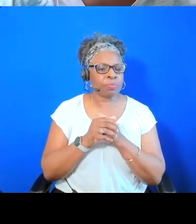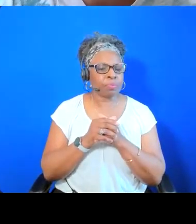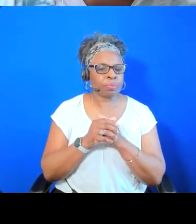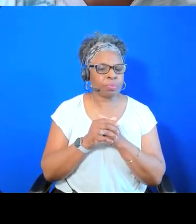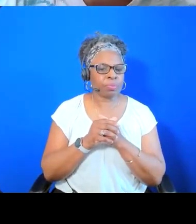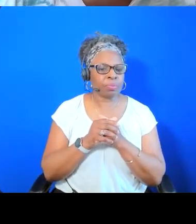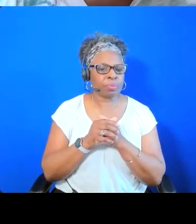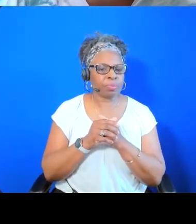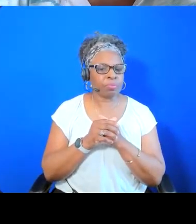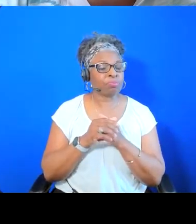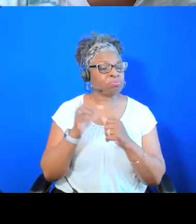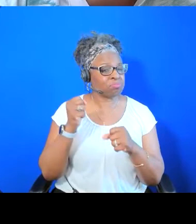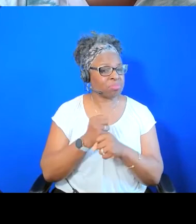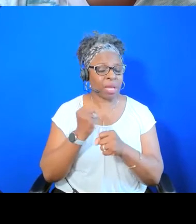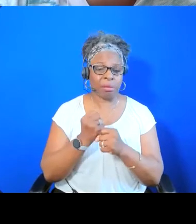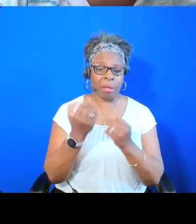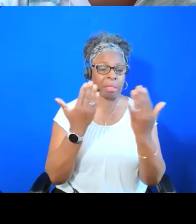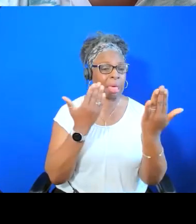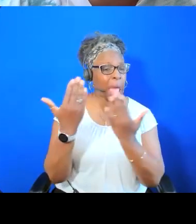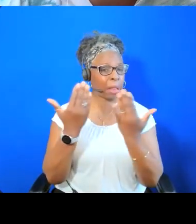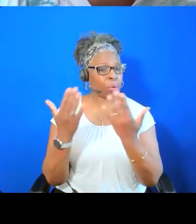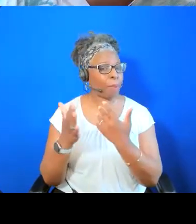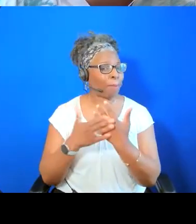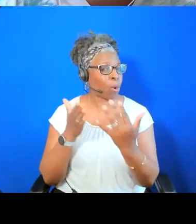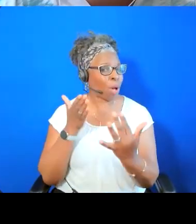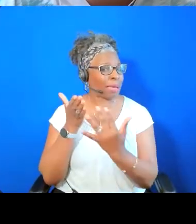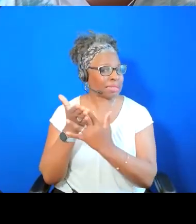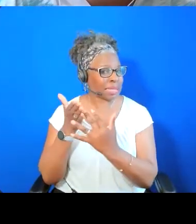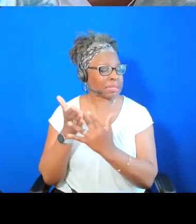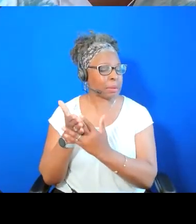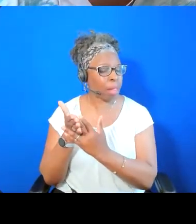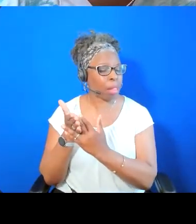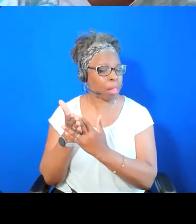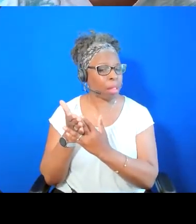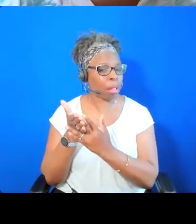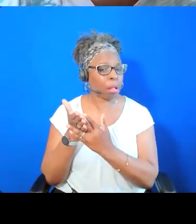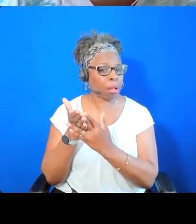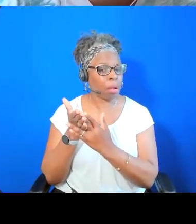gallery and more accessible space for people so they can use it to, as a free resource,